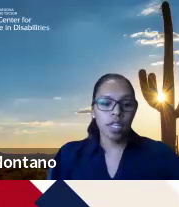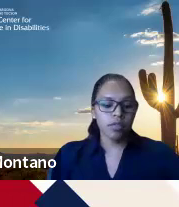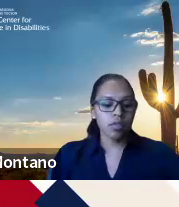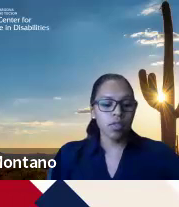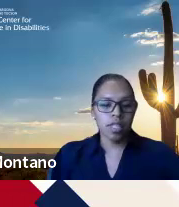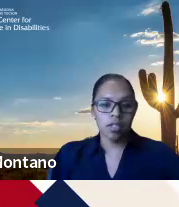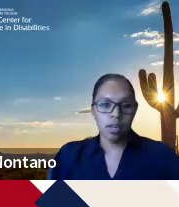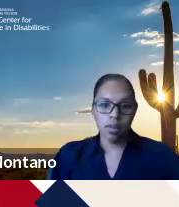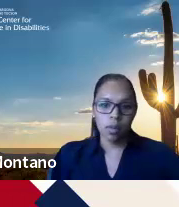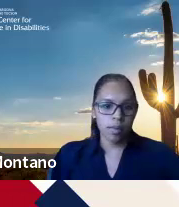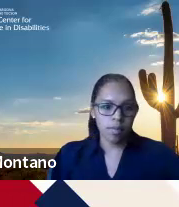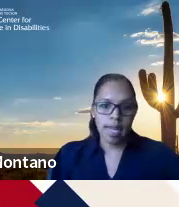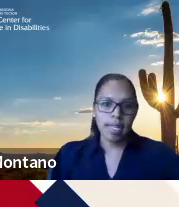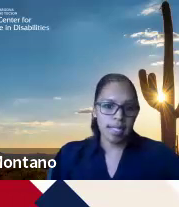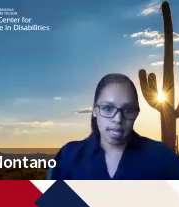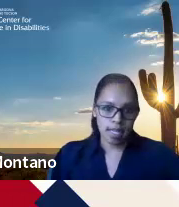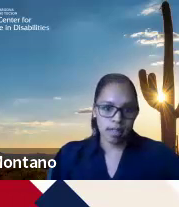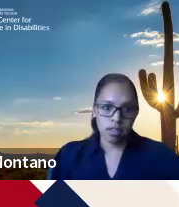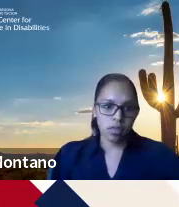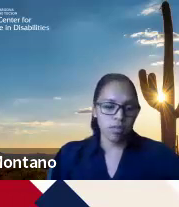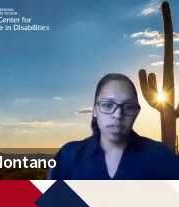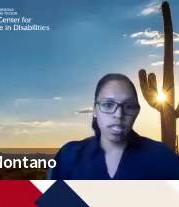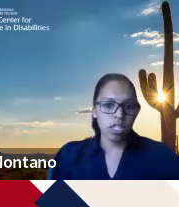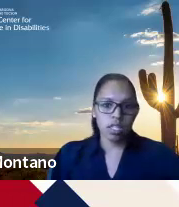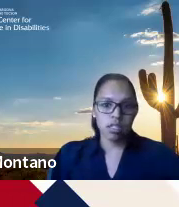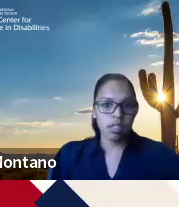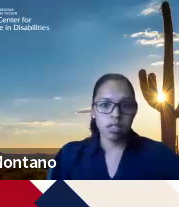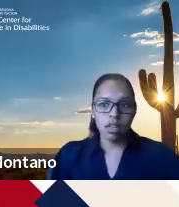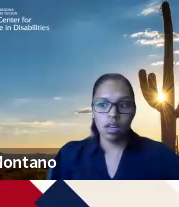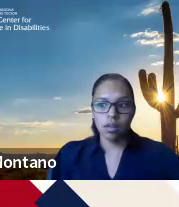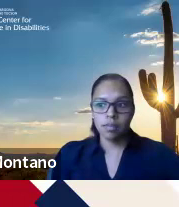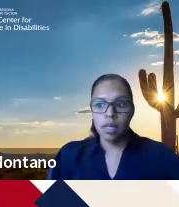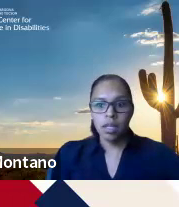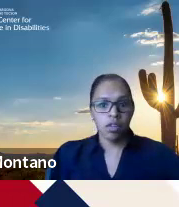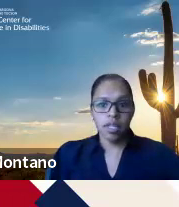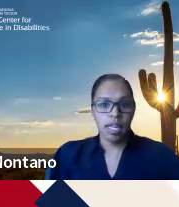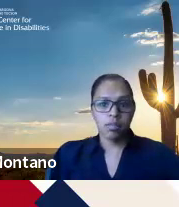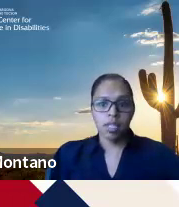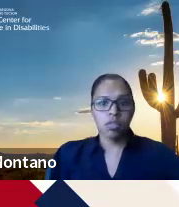TRANSFERABLE SKILLS THAT WILL HELP THEM IN ANY SETTING COMMUNICATION ENGAGEMENT THOSE